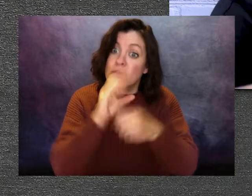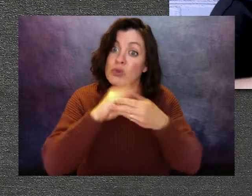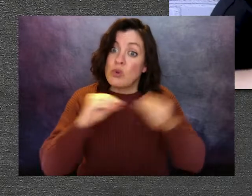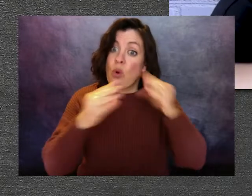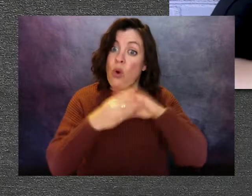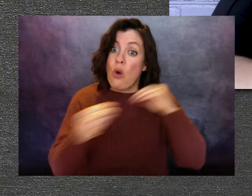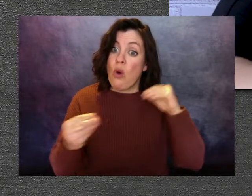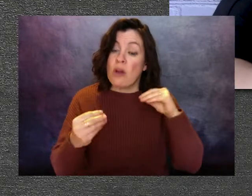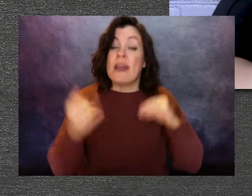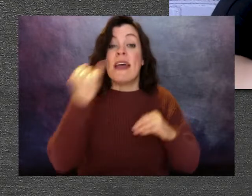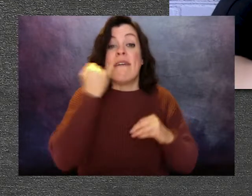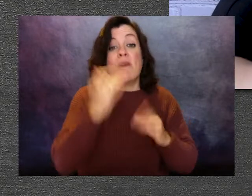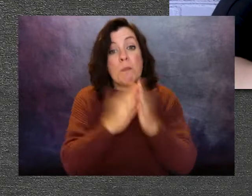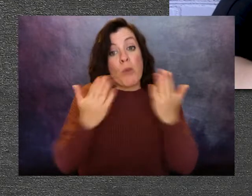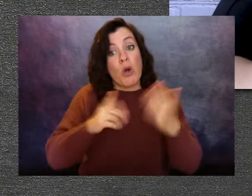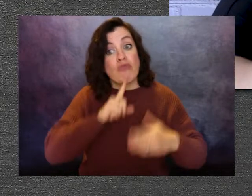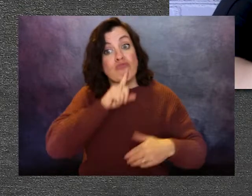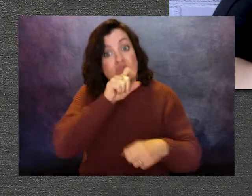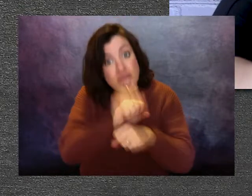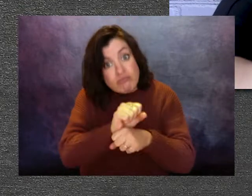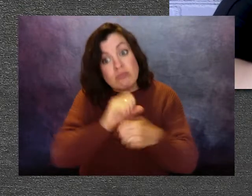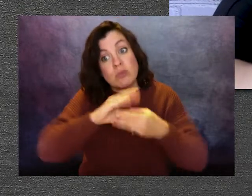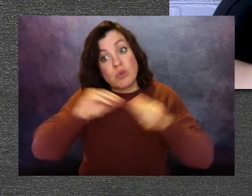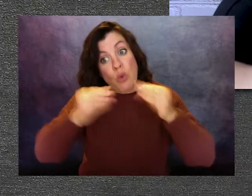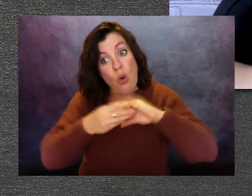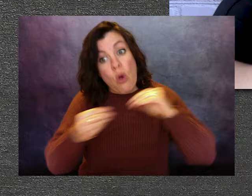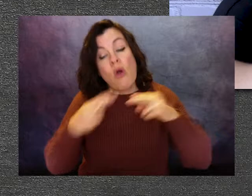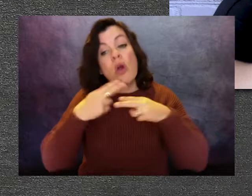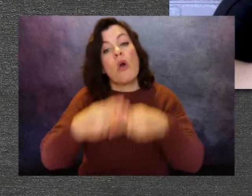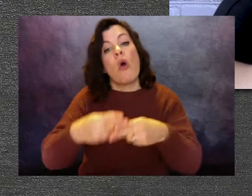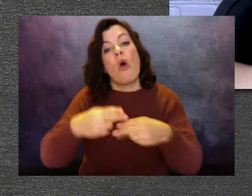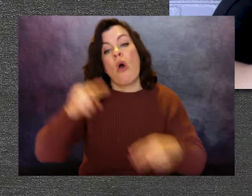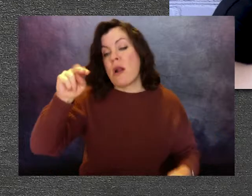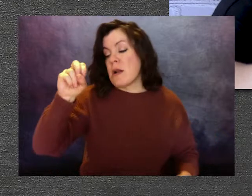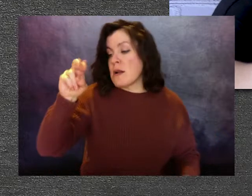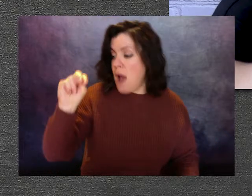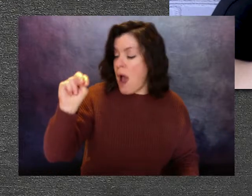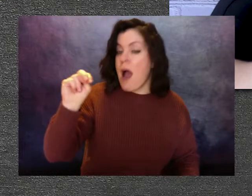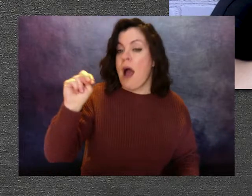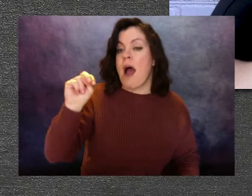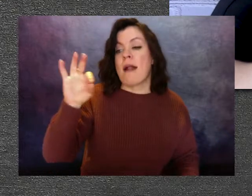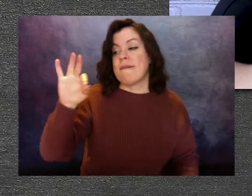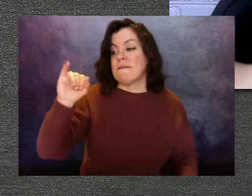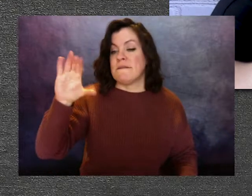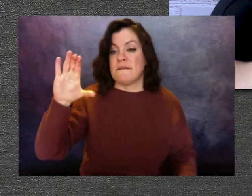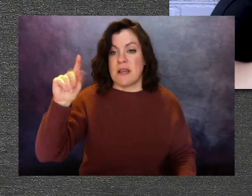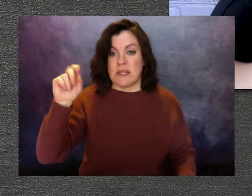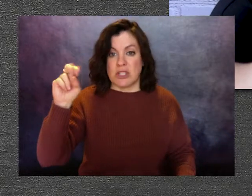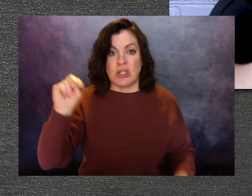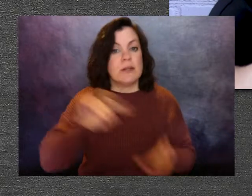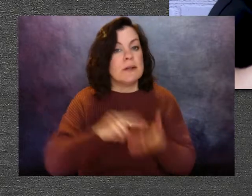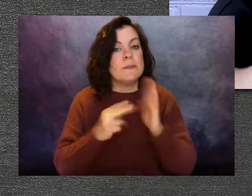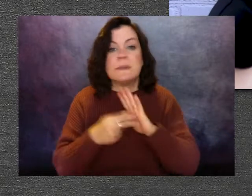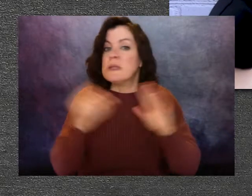Books about real things are called non-fiction books. That means it's telling about things that are real.